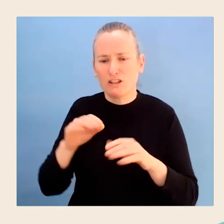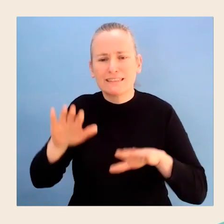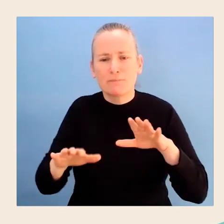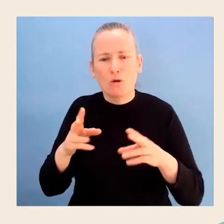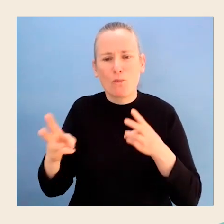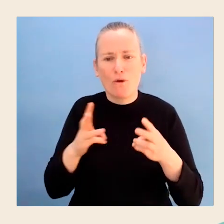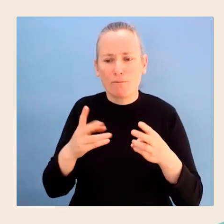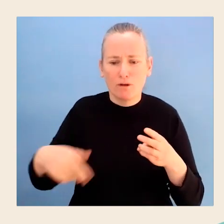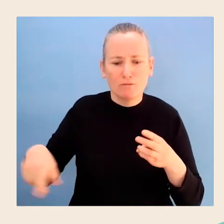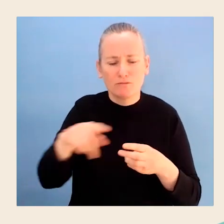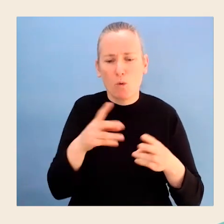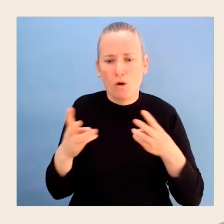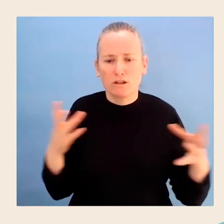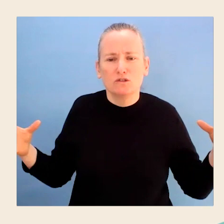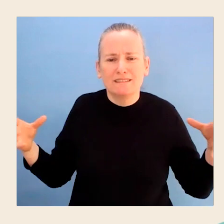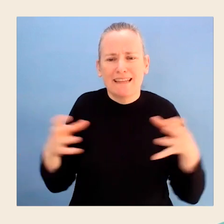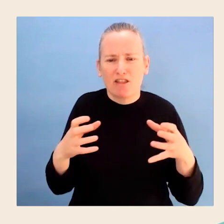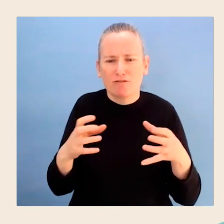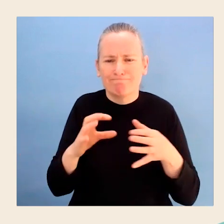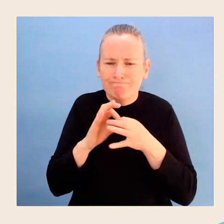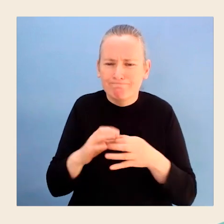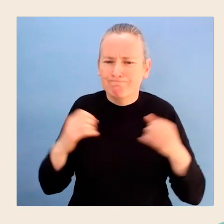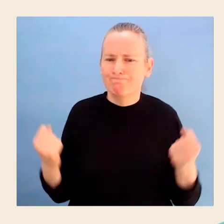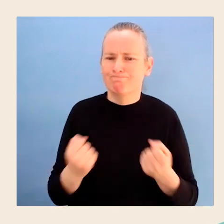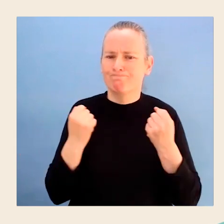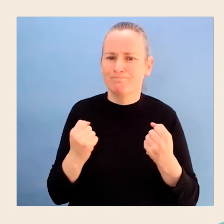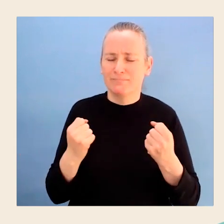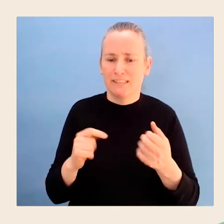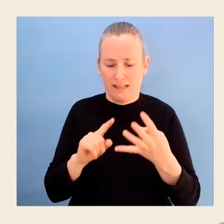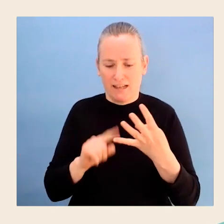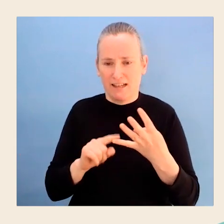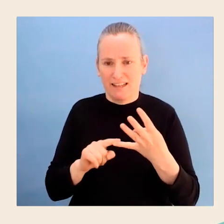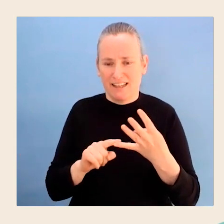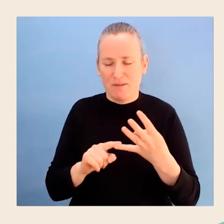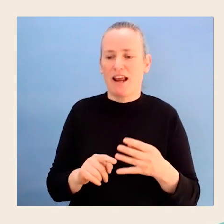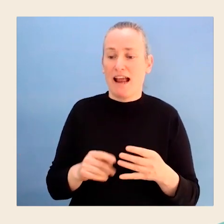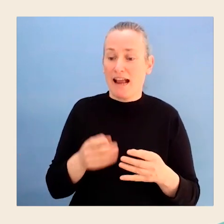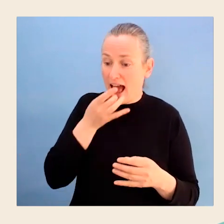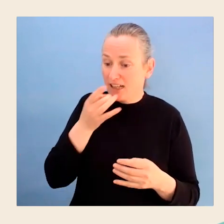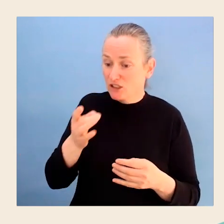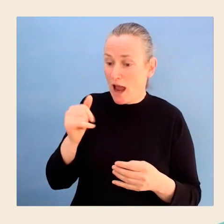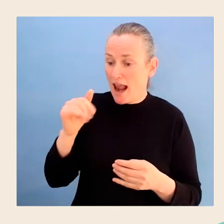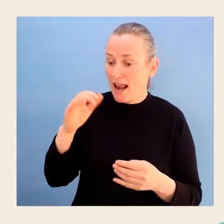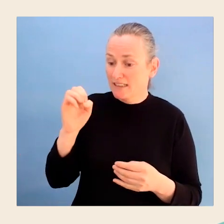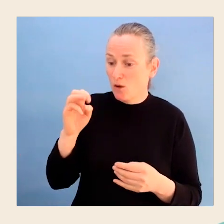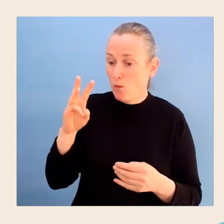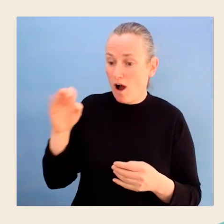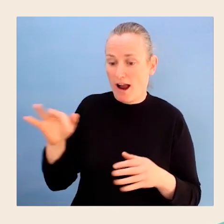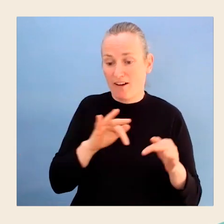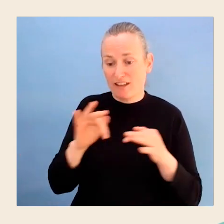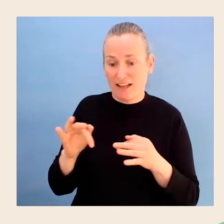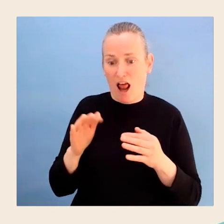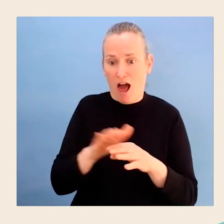in order to galvanise and organise. But can I ask you Alice Wong, after that long preamble, why you chose these four words,